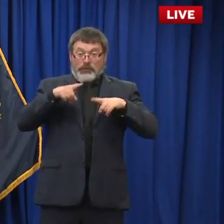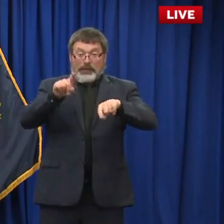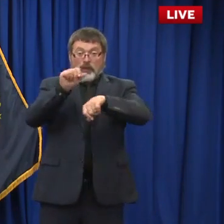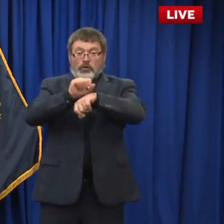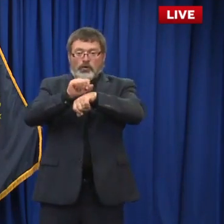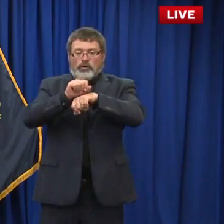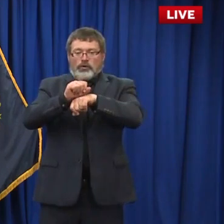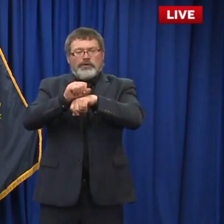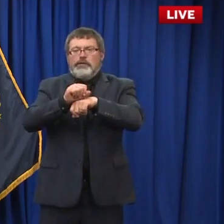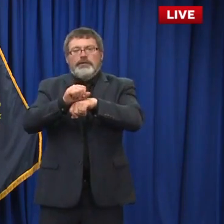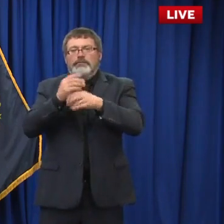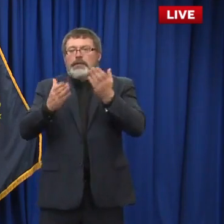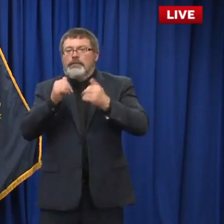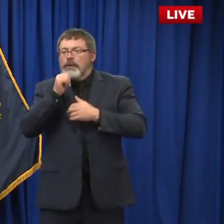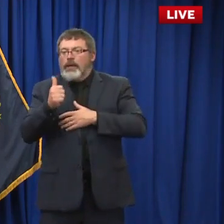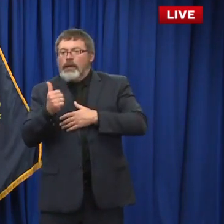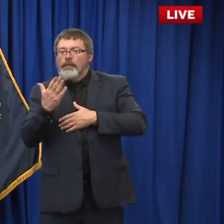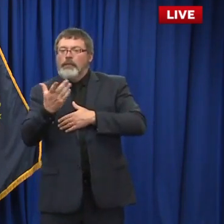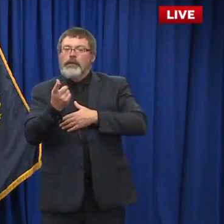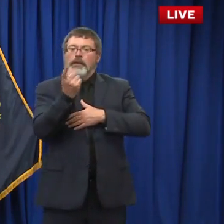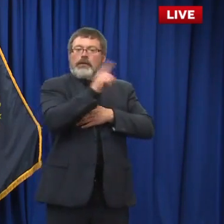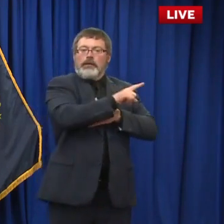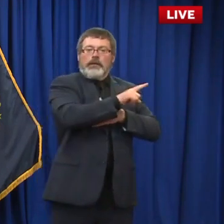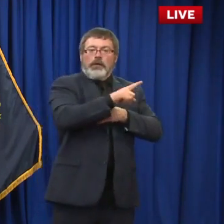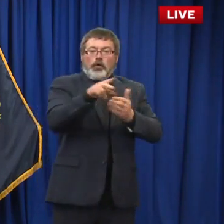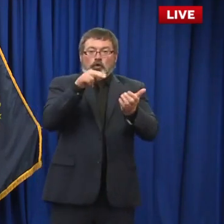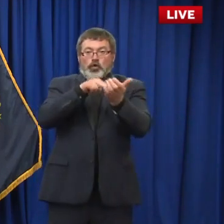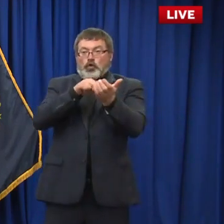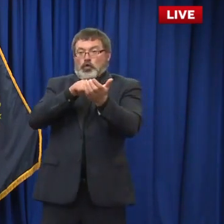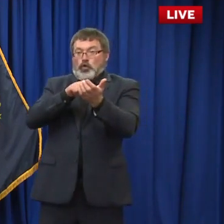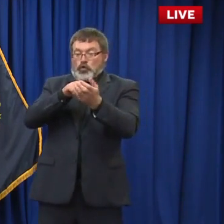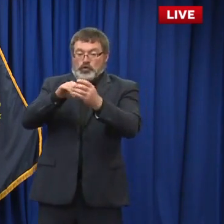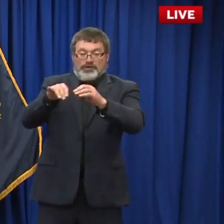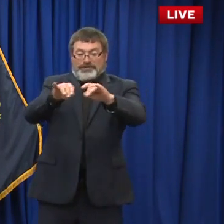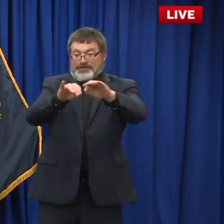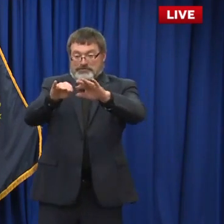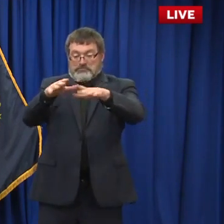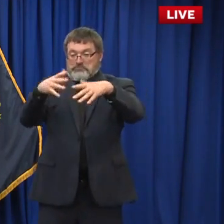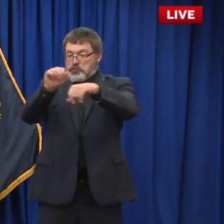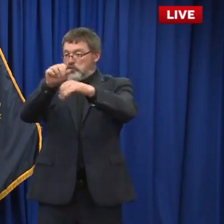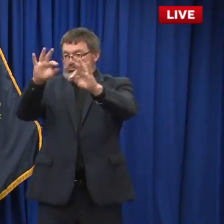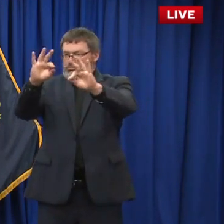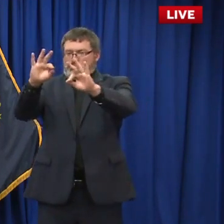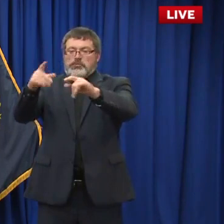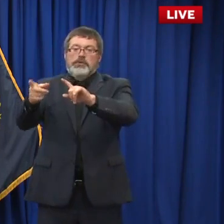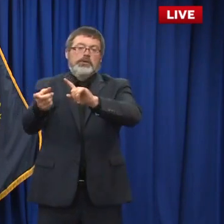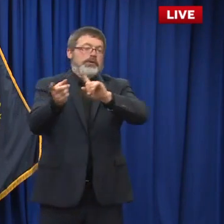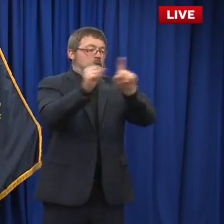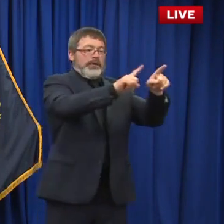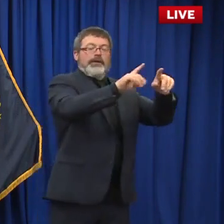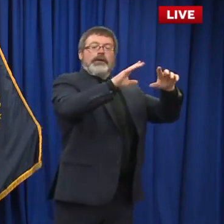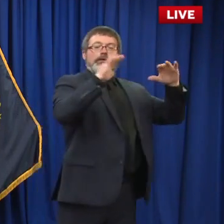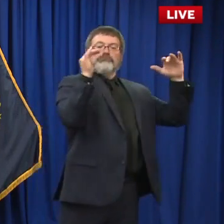IT COULD BE SOMEONE THAT IS A HEALTH CARE WORKER, A NURSE, THAT CONTRACTED COVID AT A FAMILY BARBECUE.